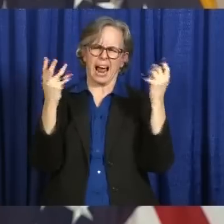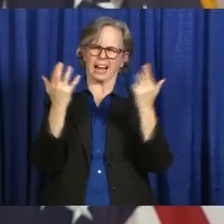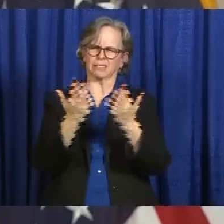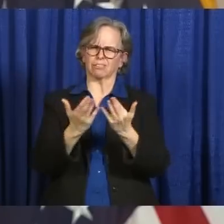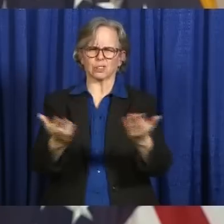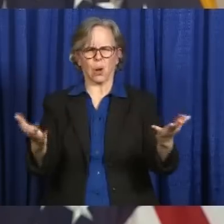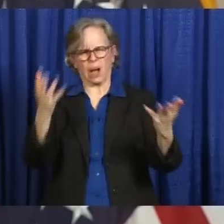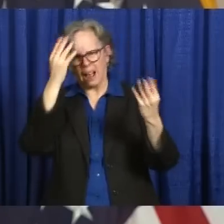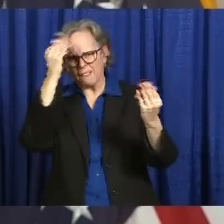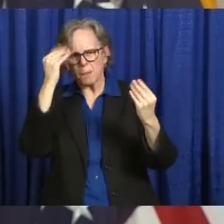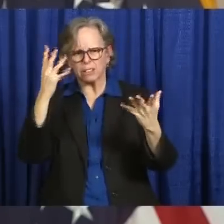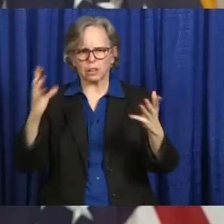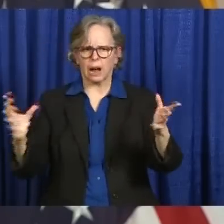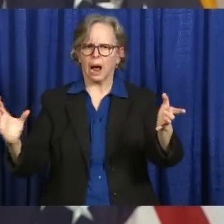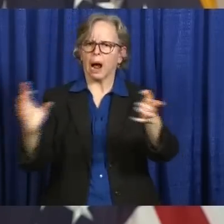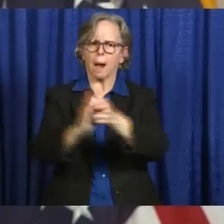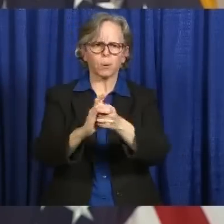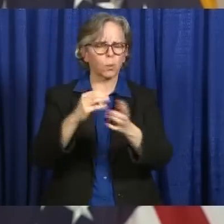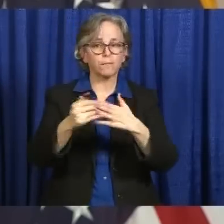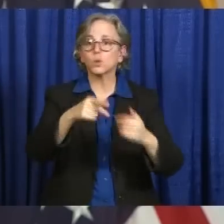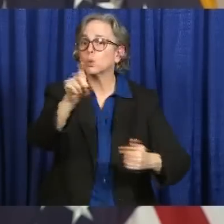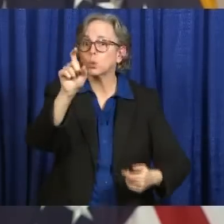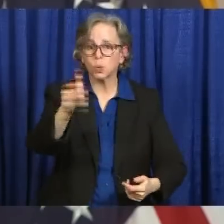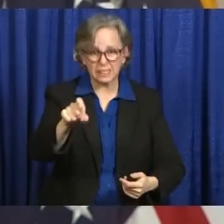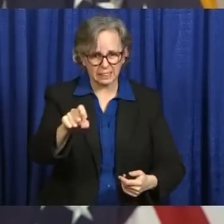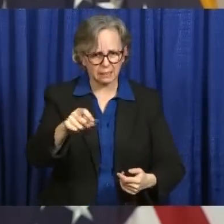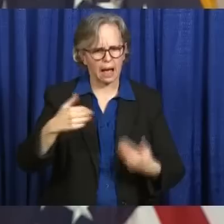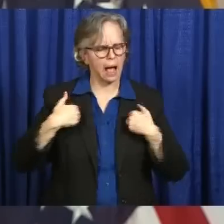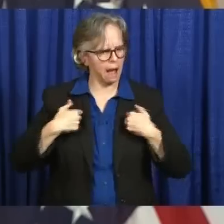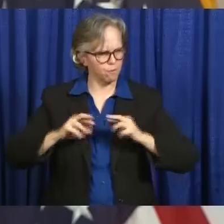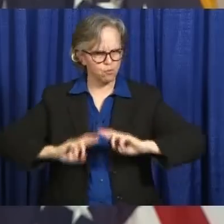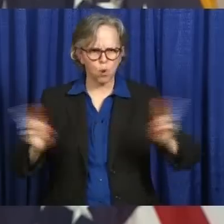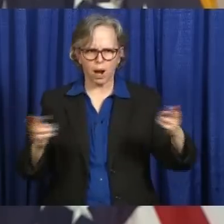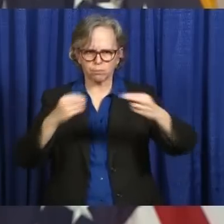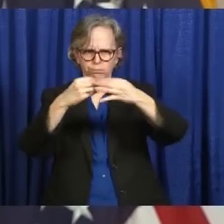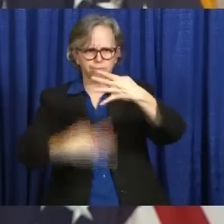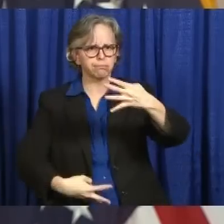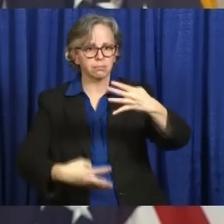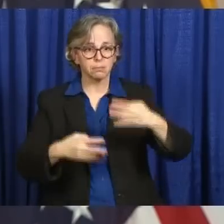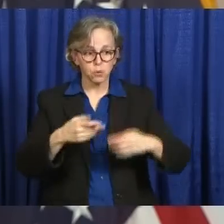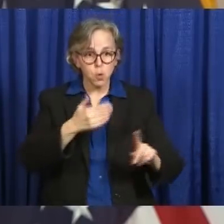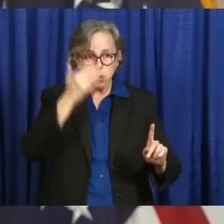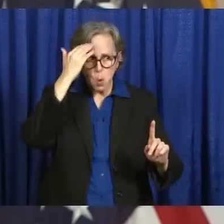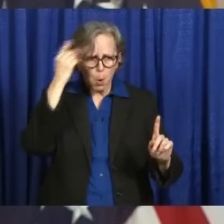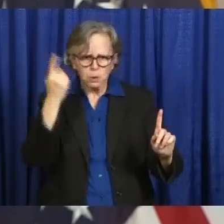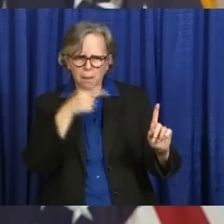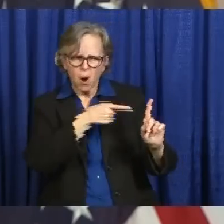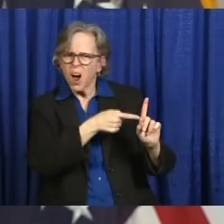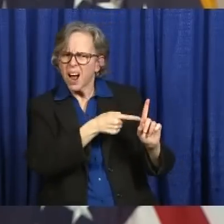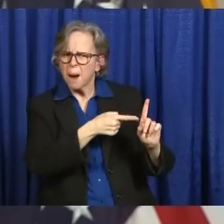MENTALLY ILL HAVE GROUPS AROUND THE STATE AND THEY ARE THERE AND AVAILABLE TO CONNECT YOU TO